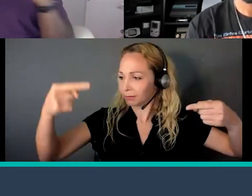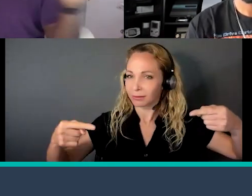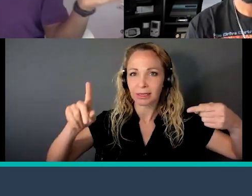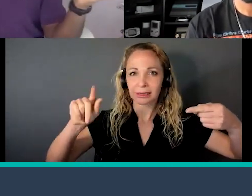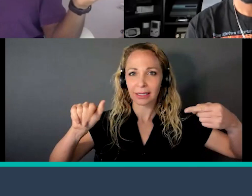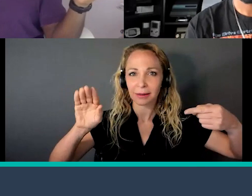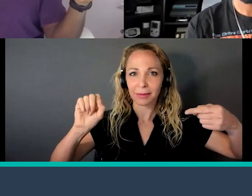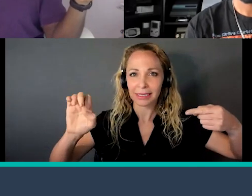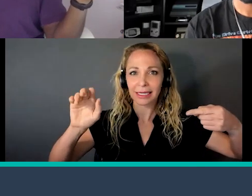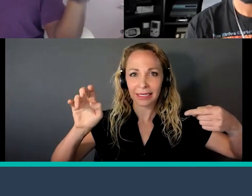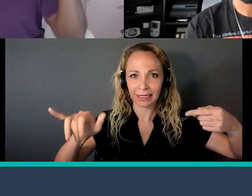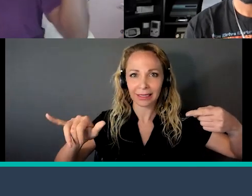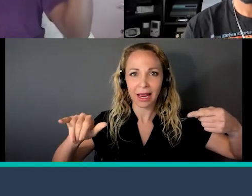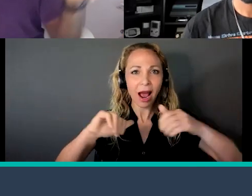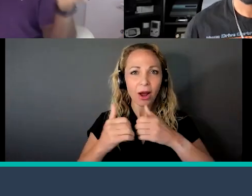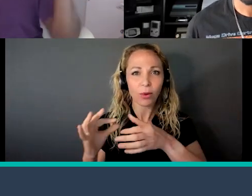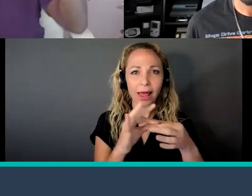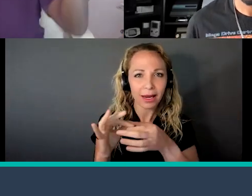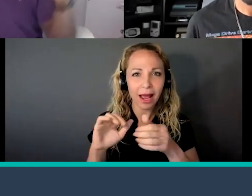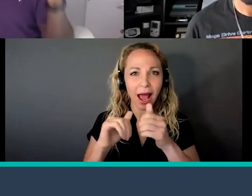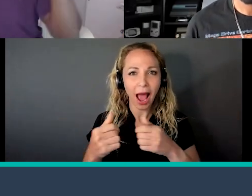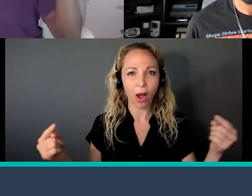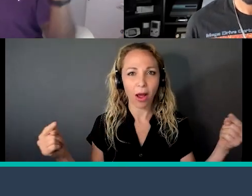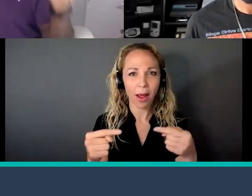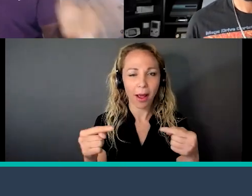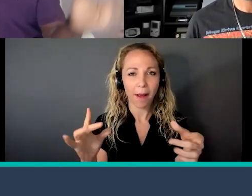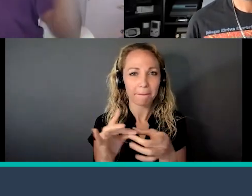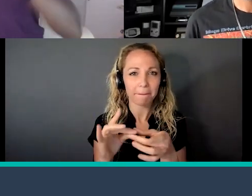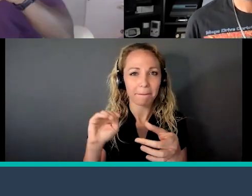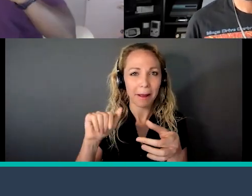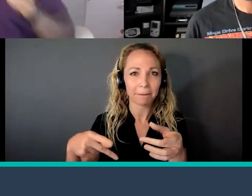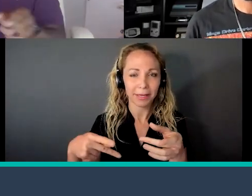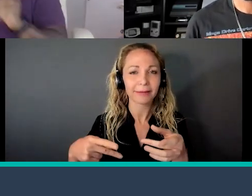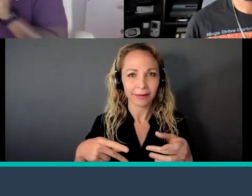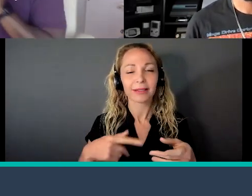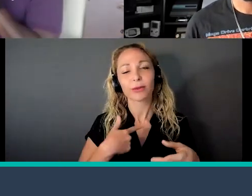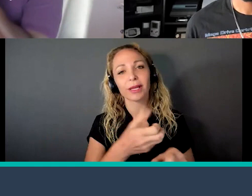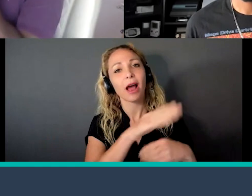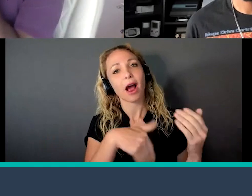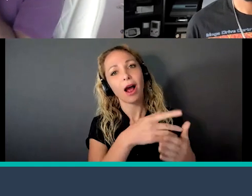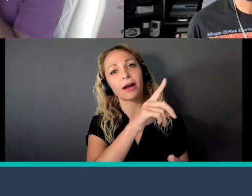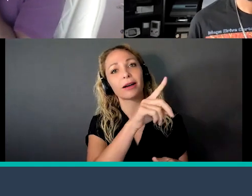HOW DO THEY MAP? PRETTY MUCH TAKE ALL THE VALUES FROM HubSpot AND PUT IN